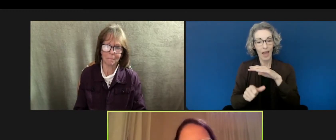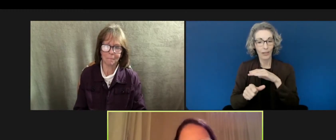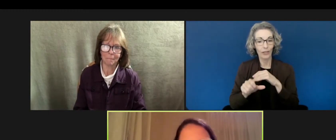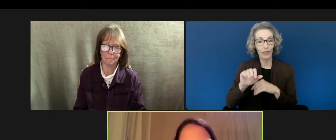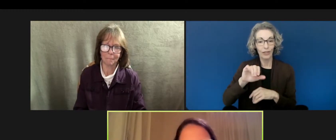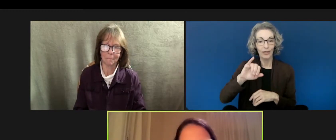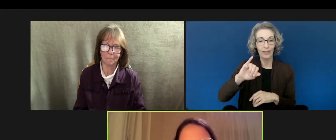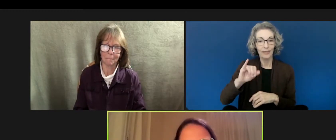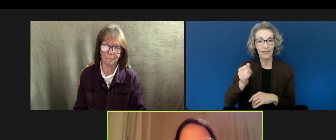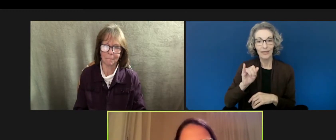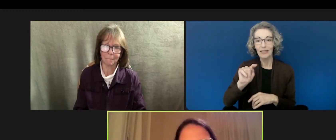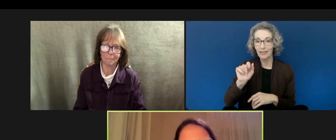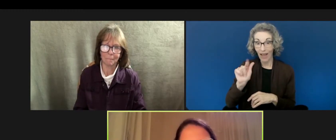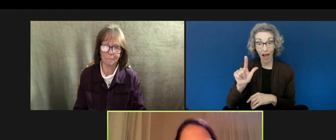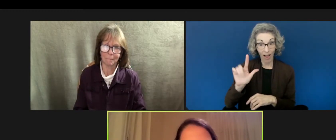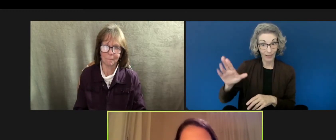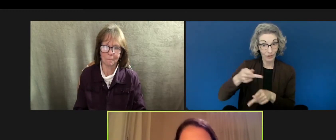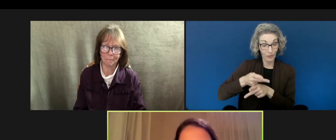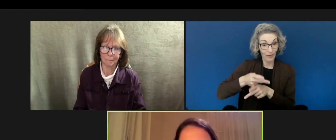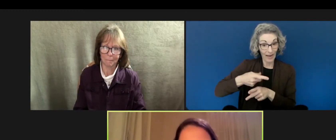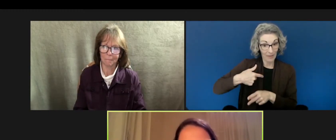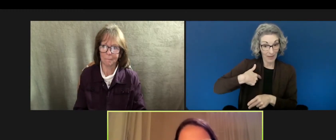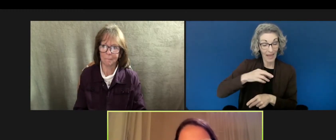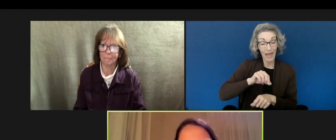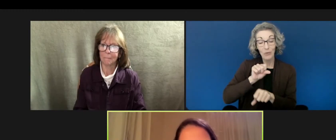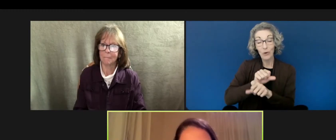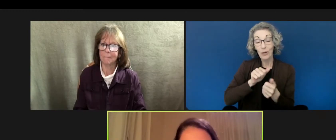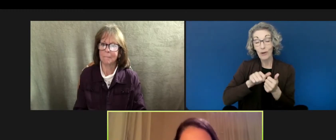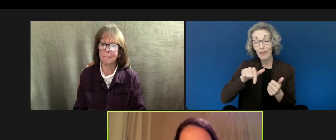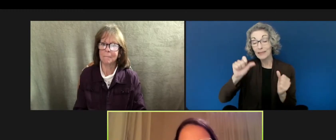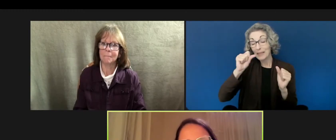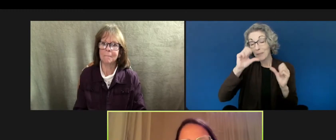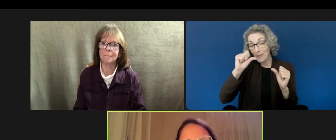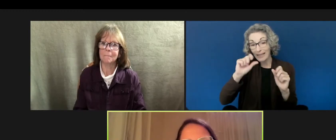And to work with this Amazing team for a long time,